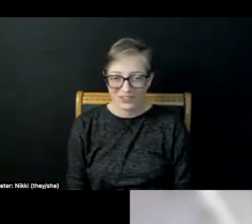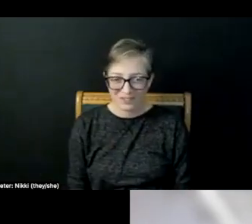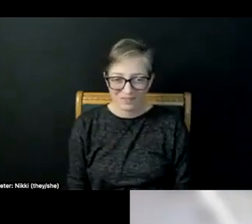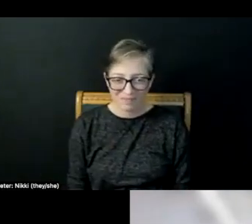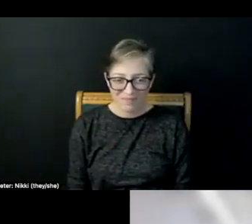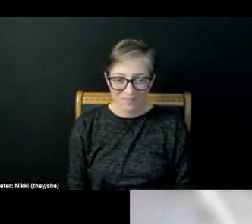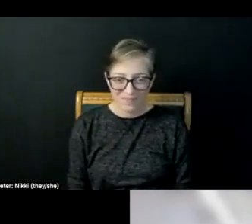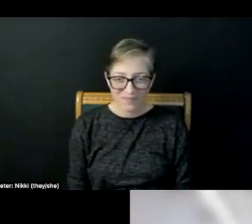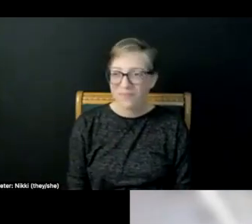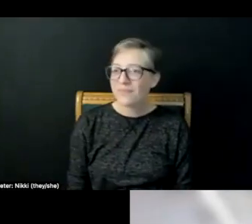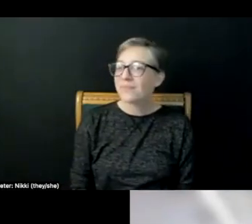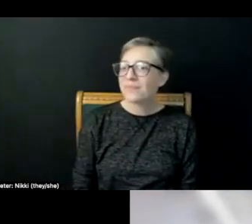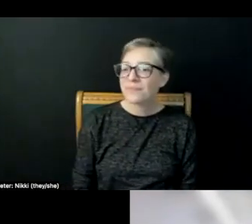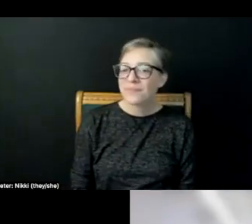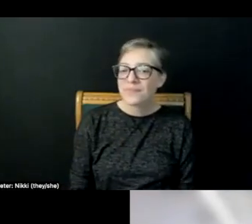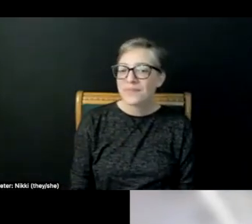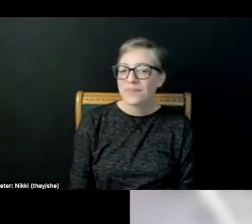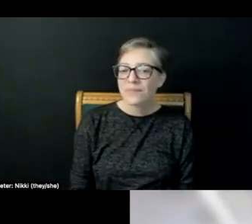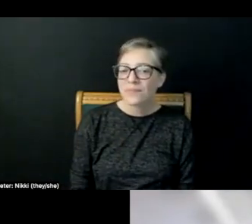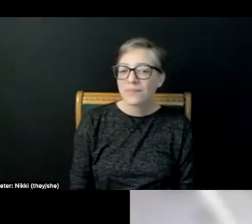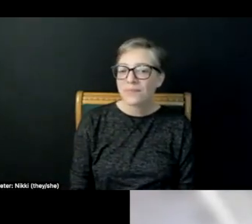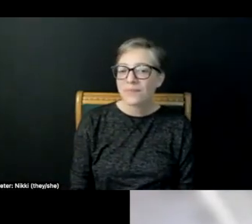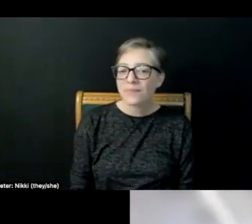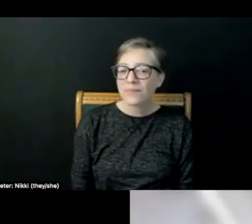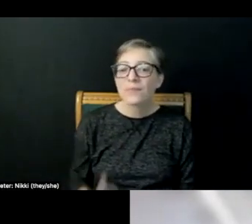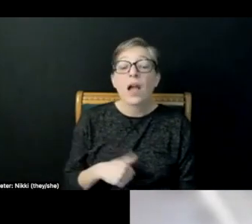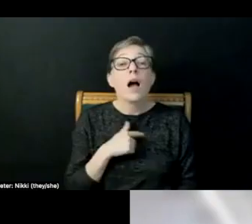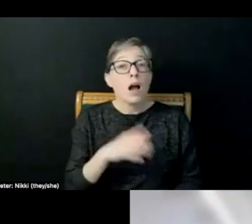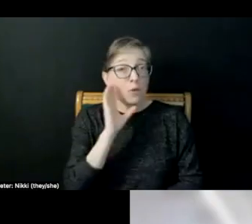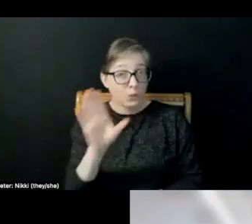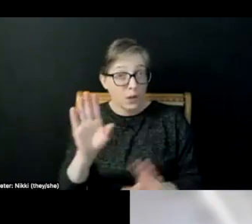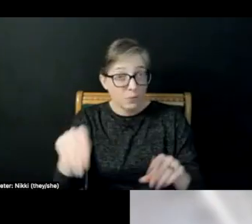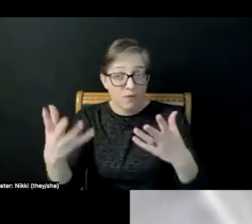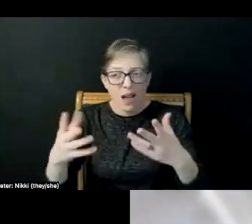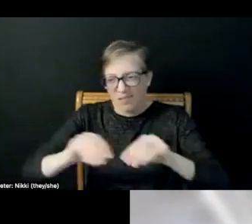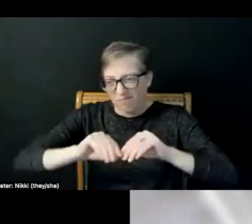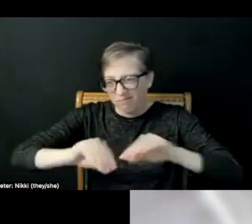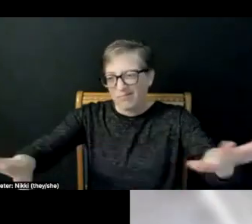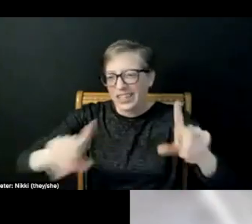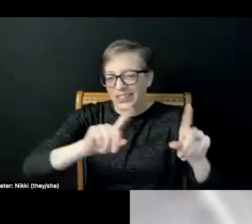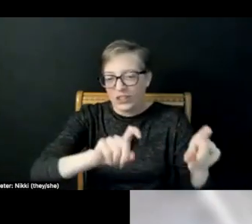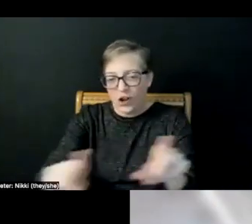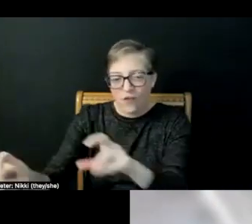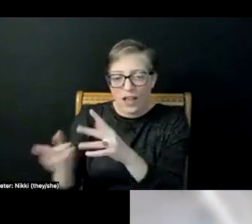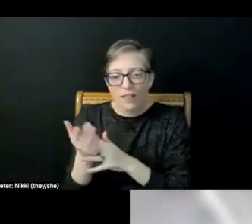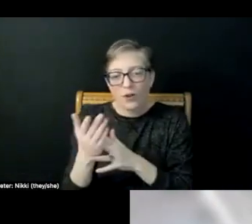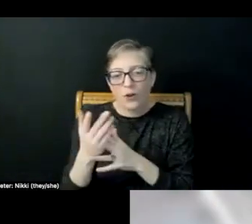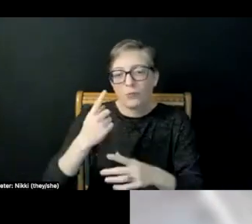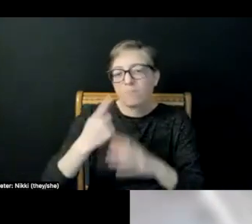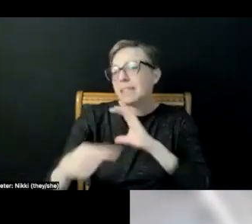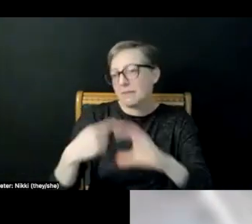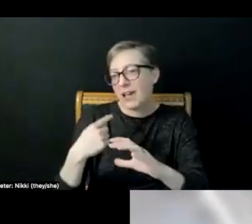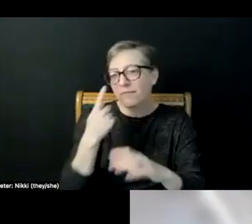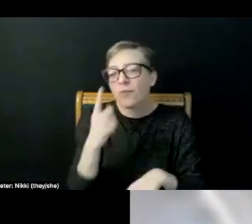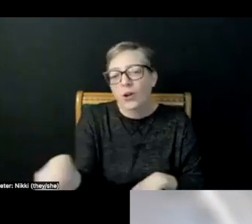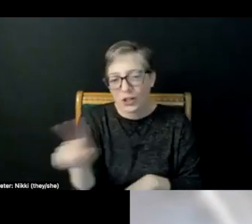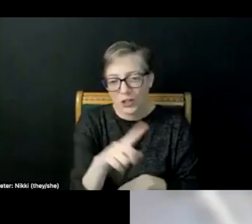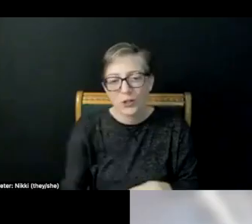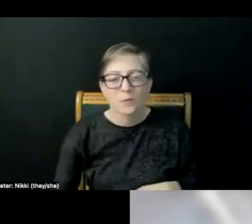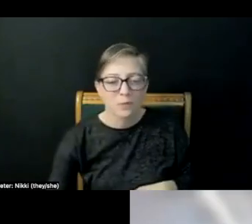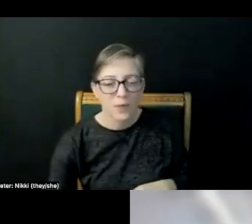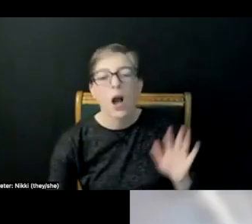We will be providing a survey via email for you and also for CEUs as well,